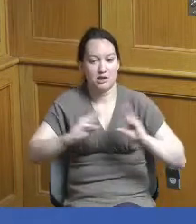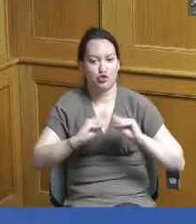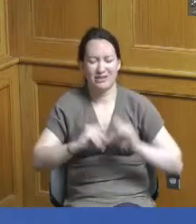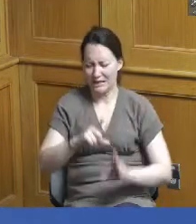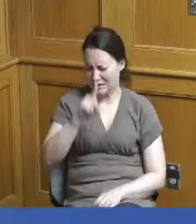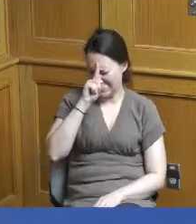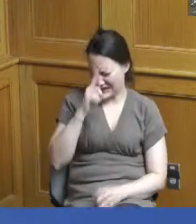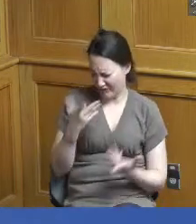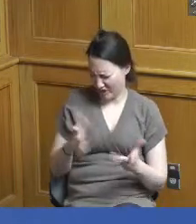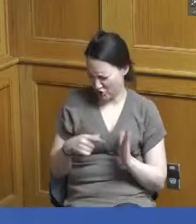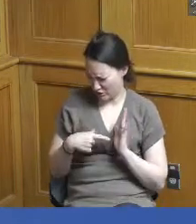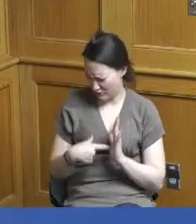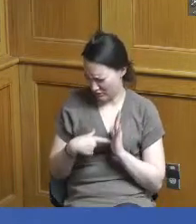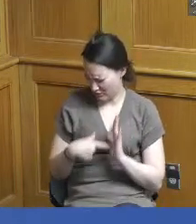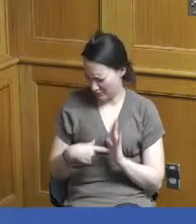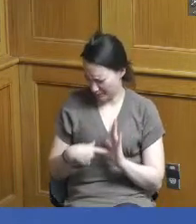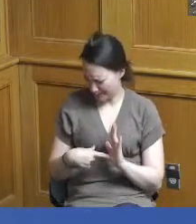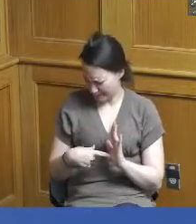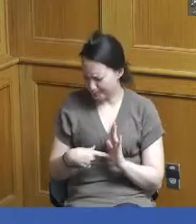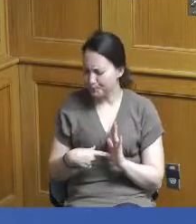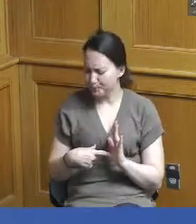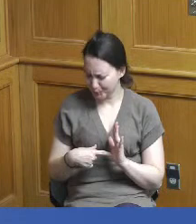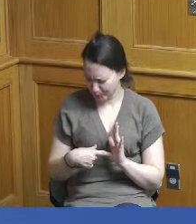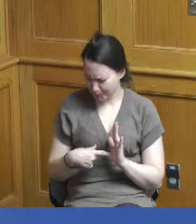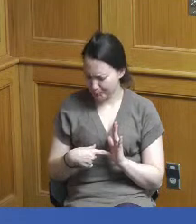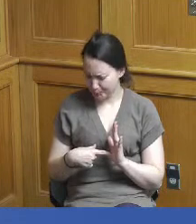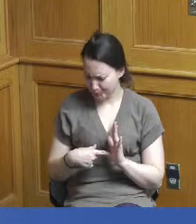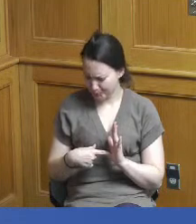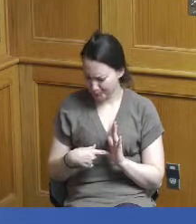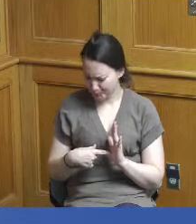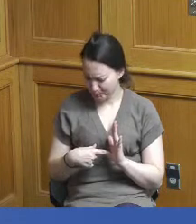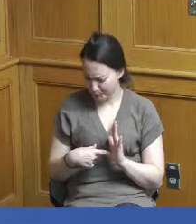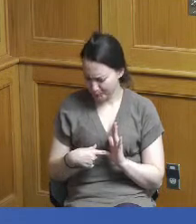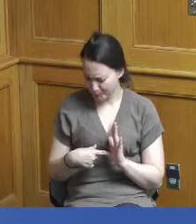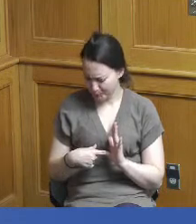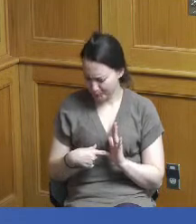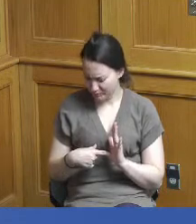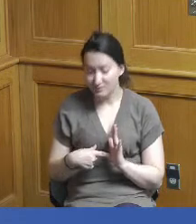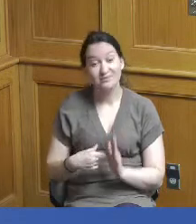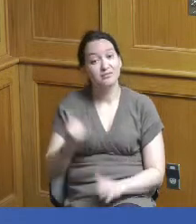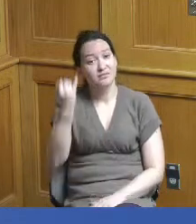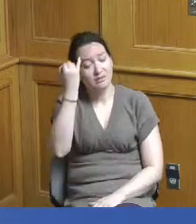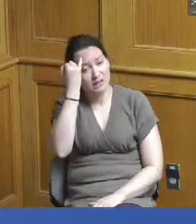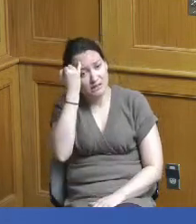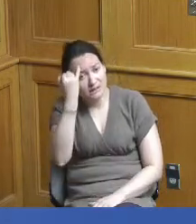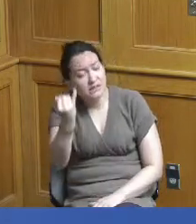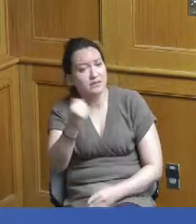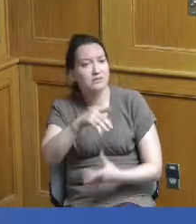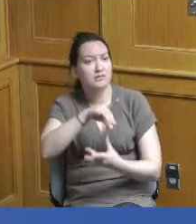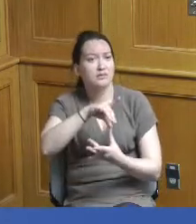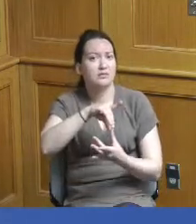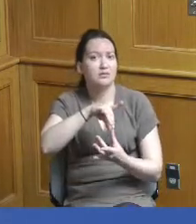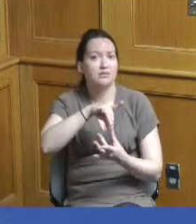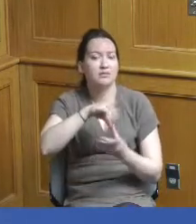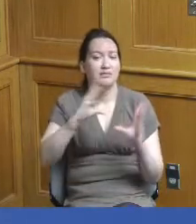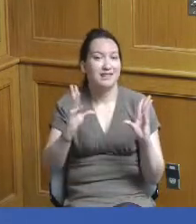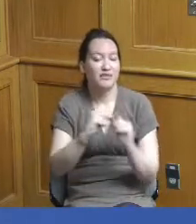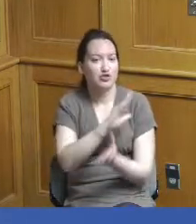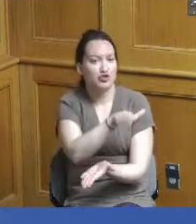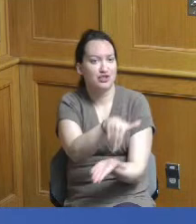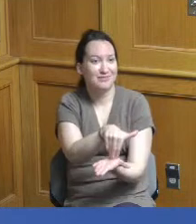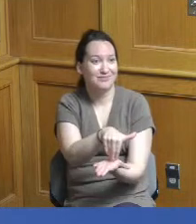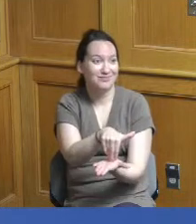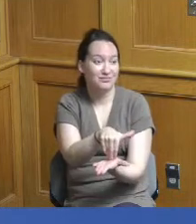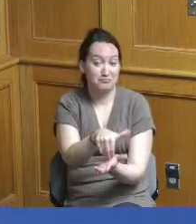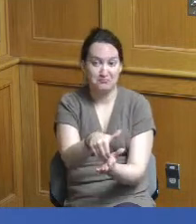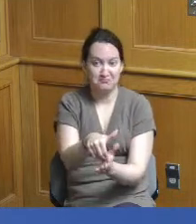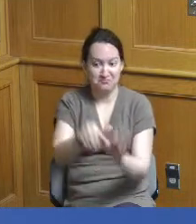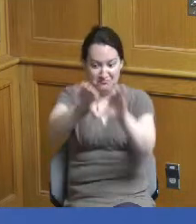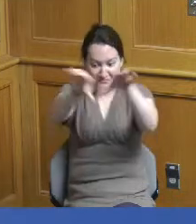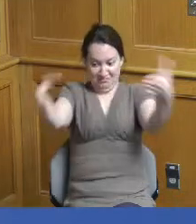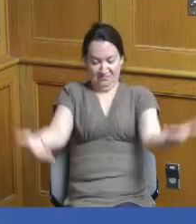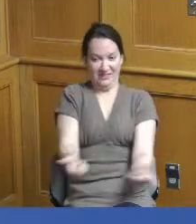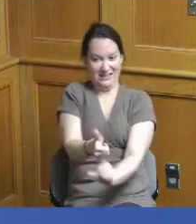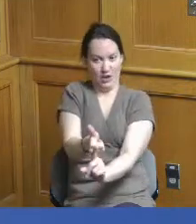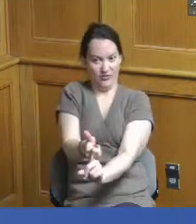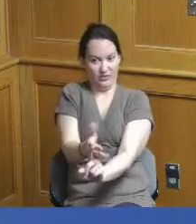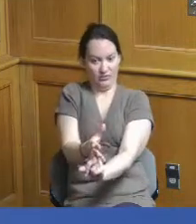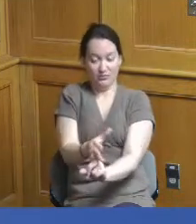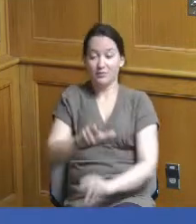as was pointed out to hear just ideas around the convention center itself I know that 3cdc has